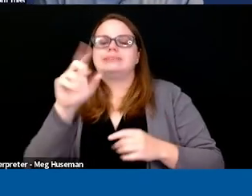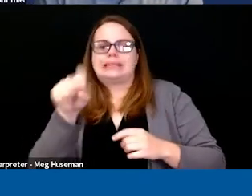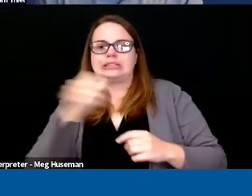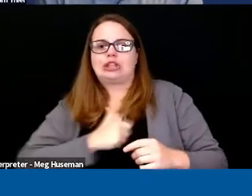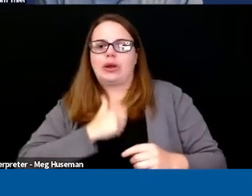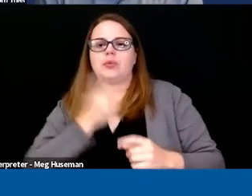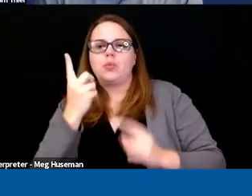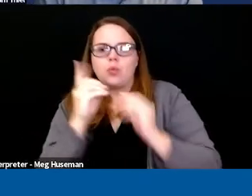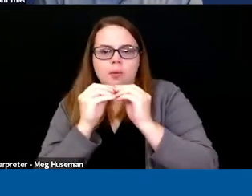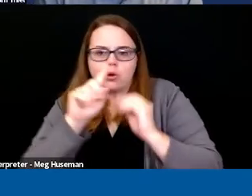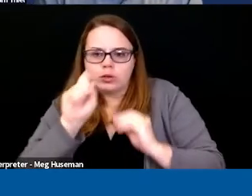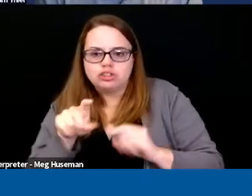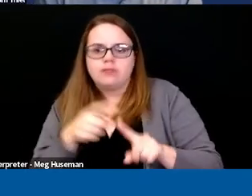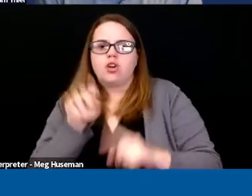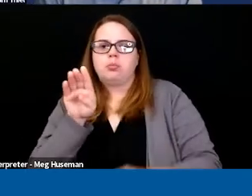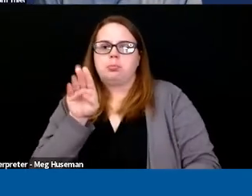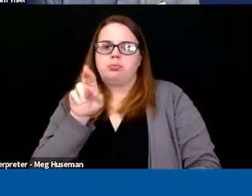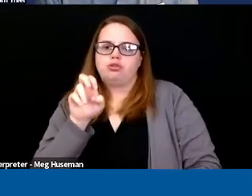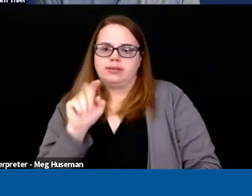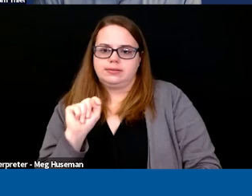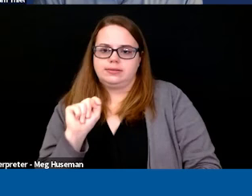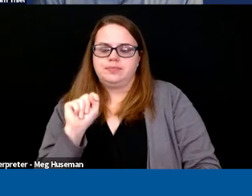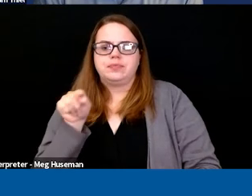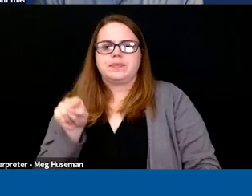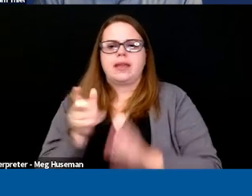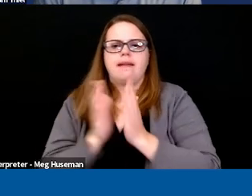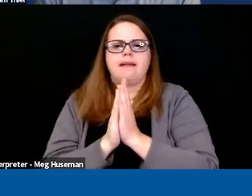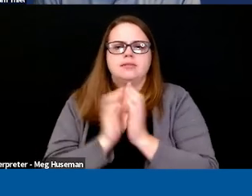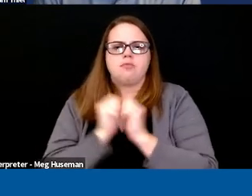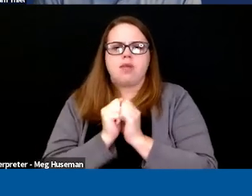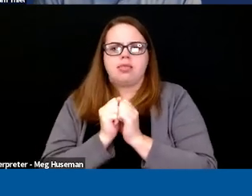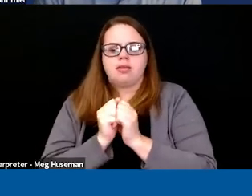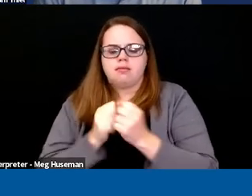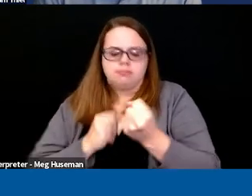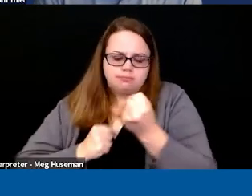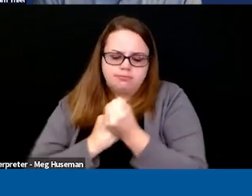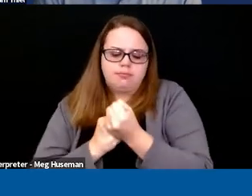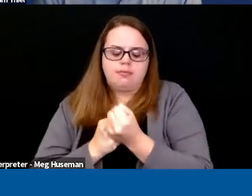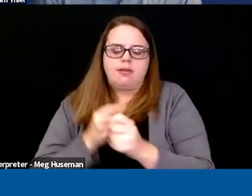from Brent and he asks, "With the momentum behind Web3 and the Metaverse,